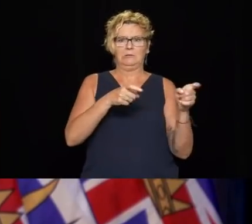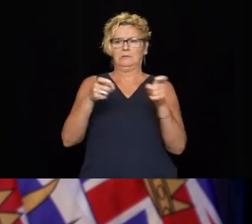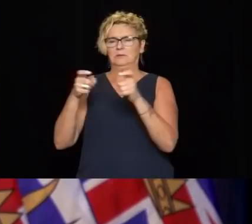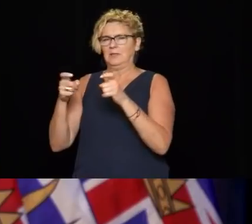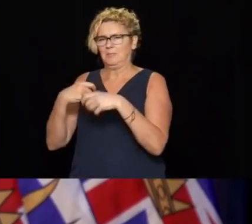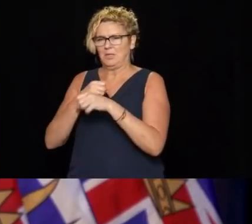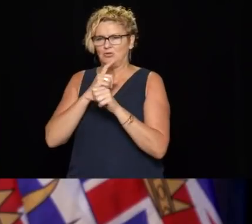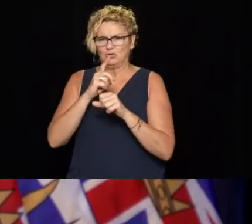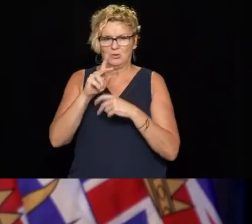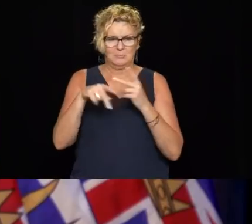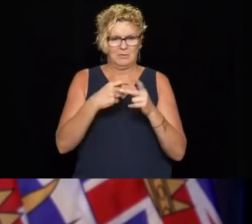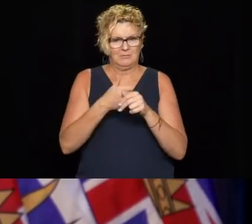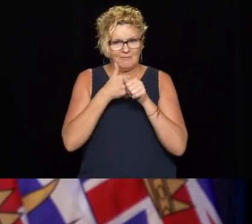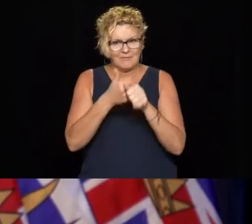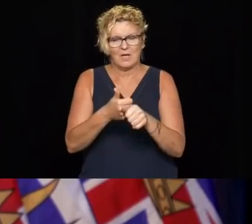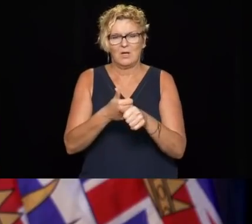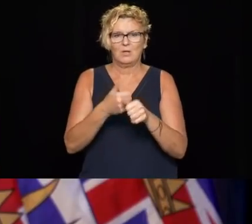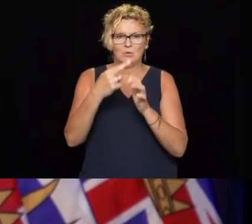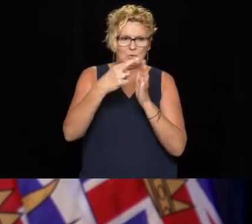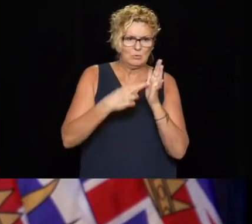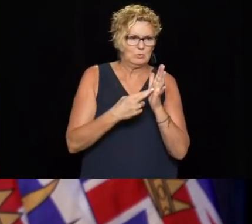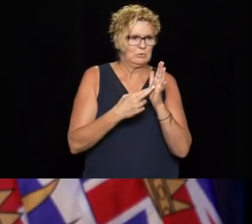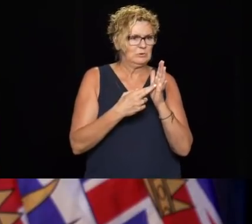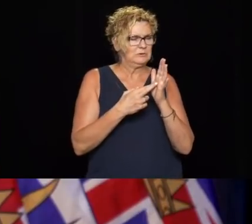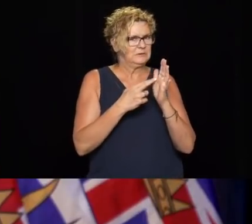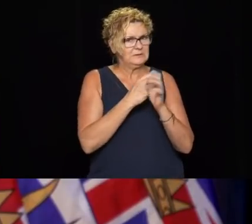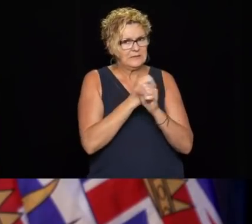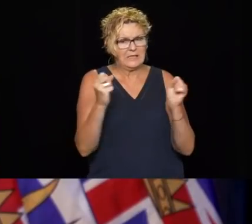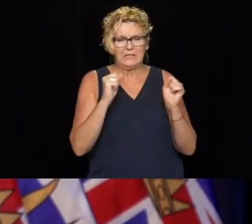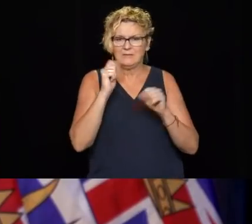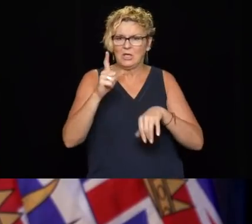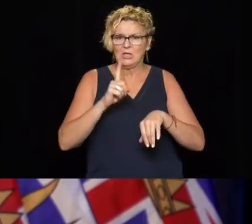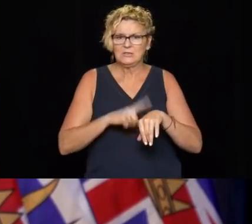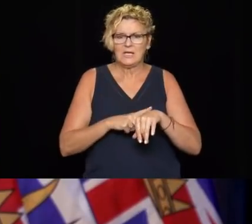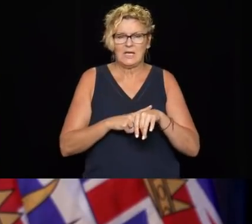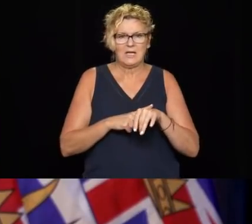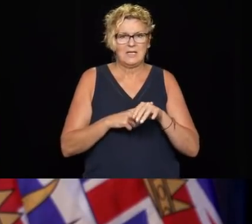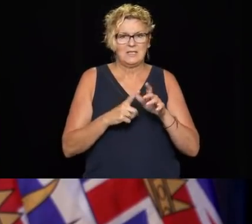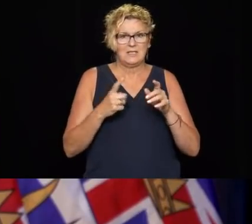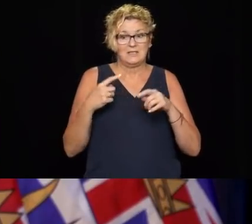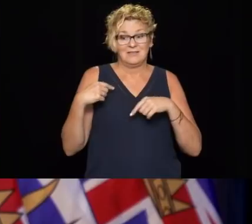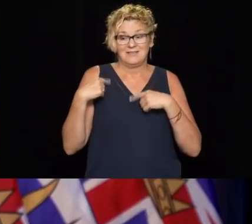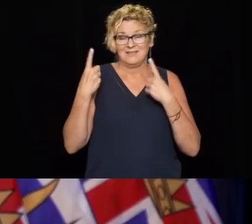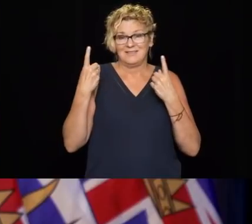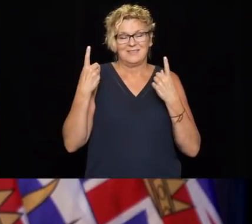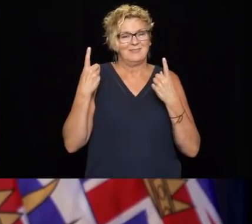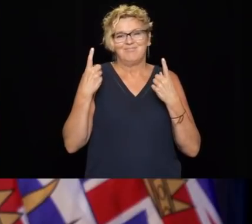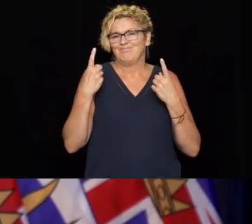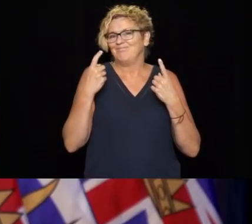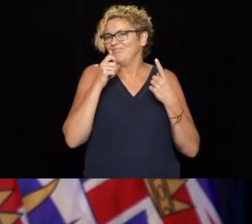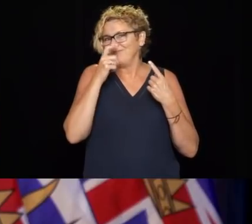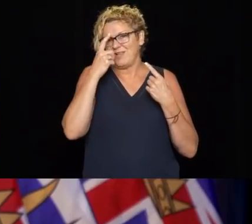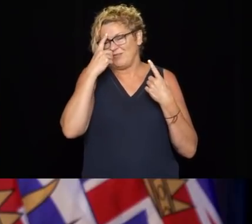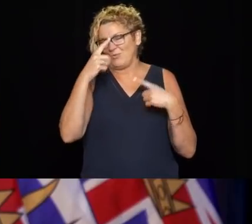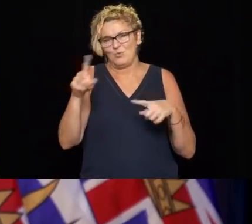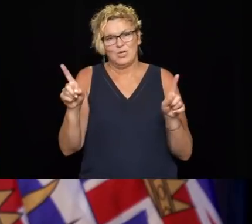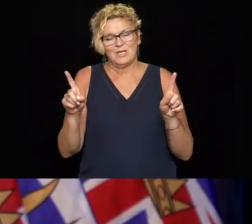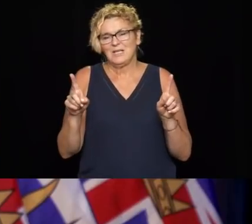for them to maintain those safety protocols that we have had in place and we have seen transmission events happen repeatedly at those venues.